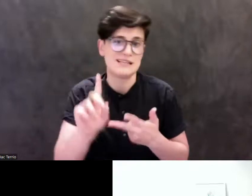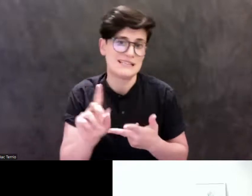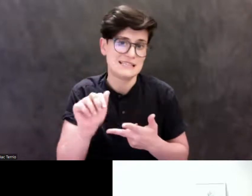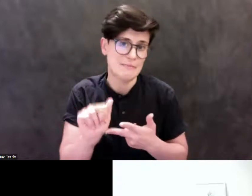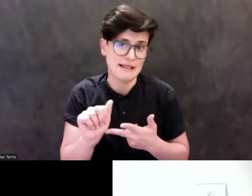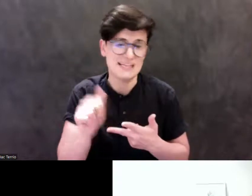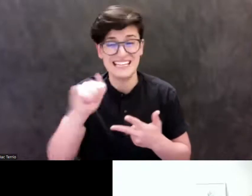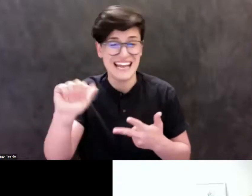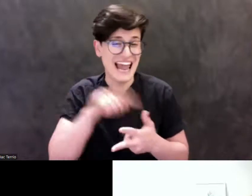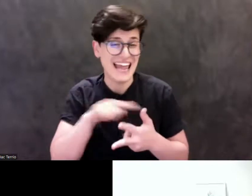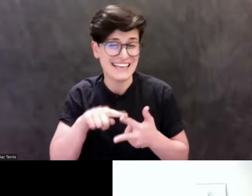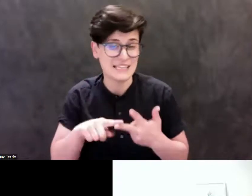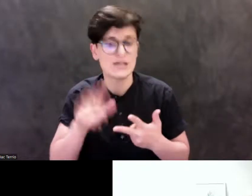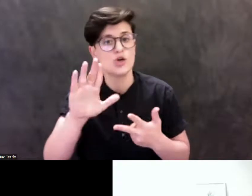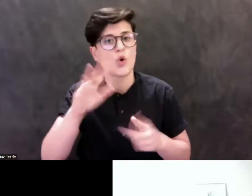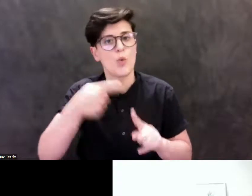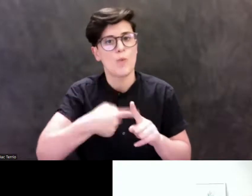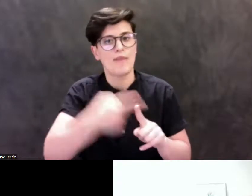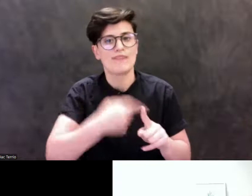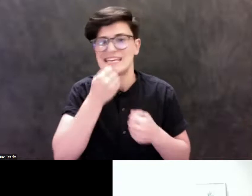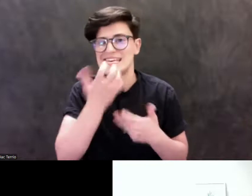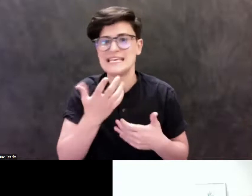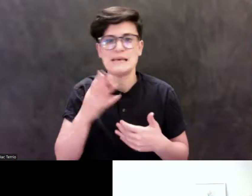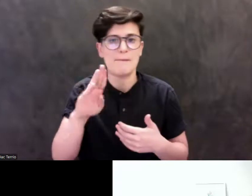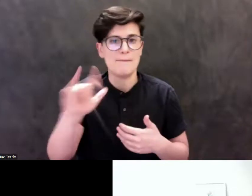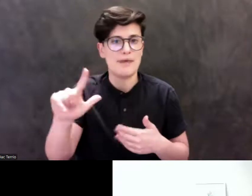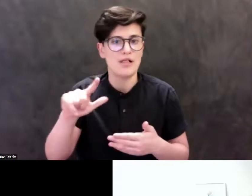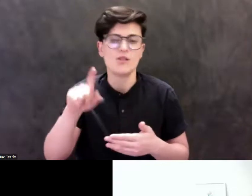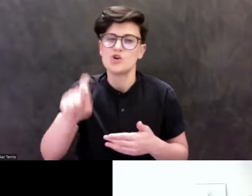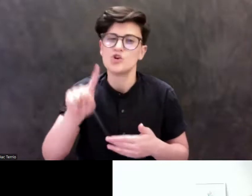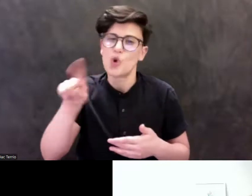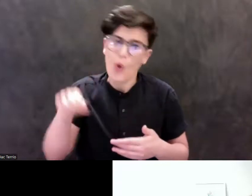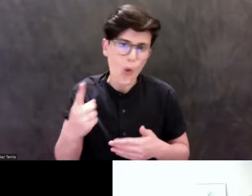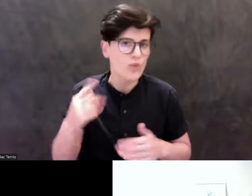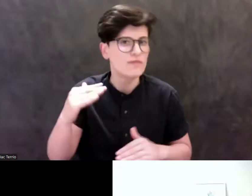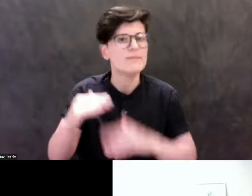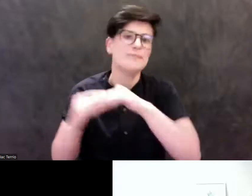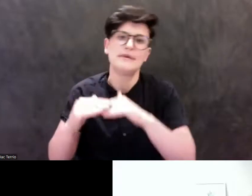Your monthly heat bill should only be $50 per month.